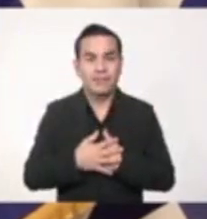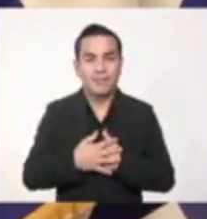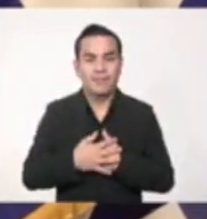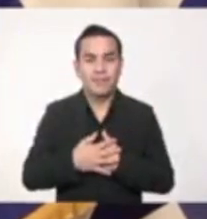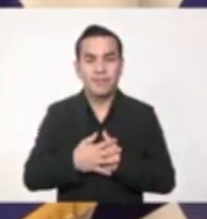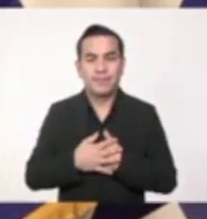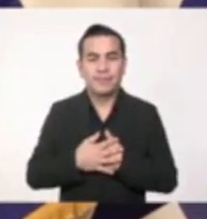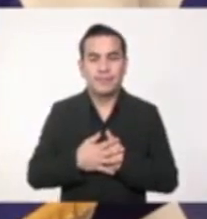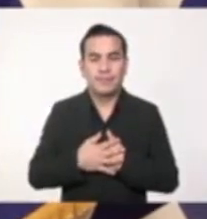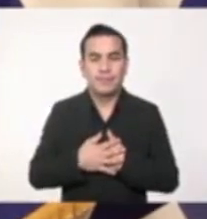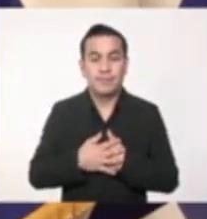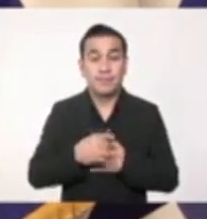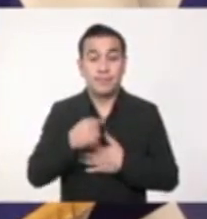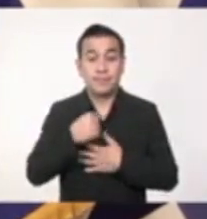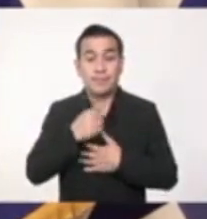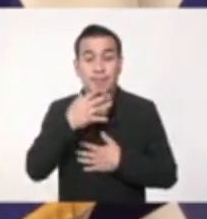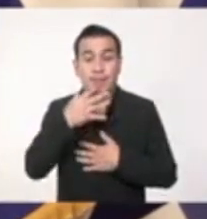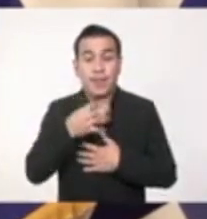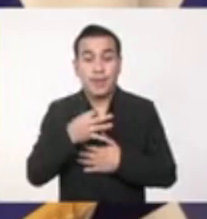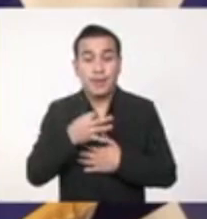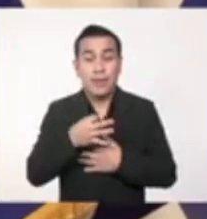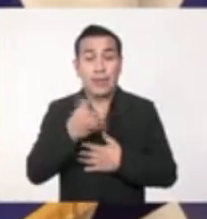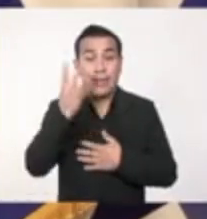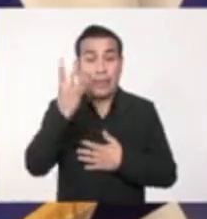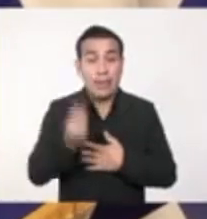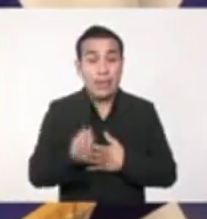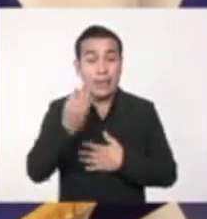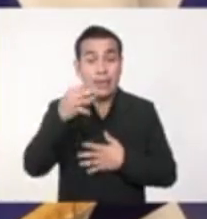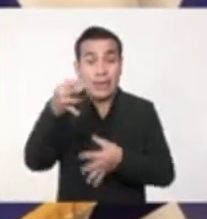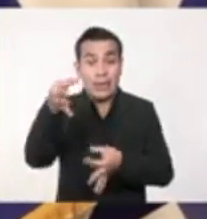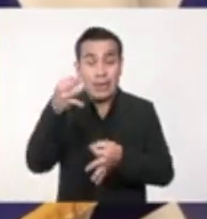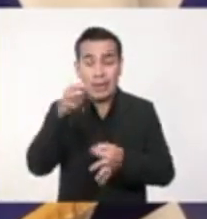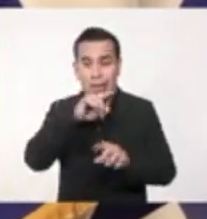I receive a daily, daily survey of everything the